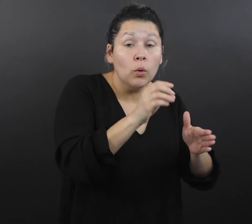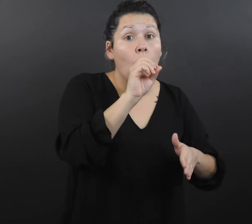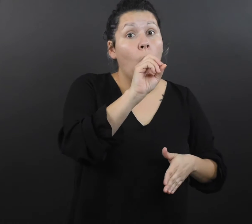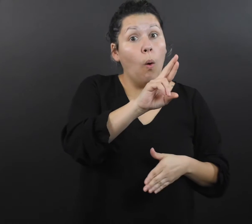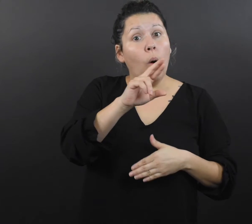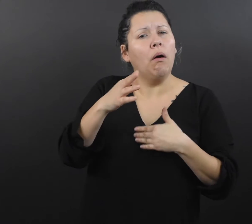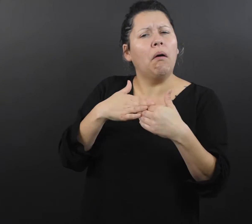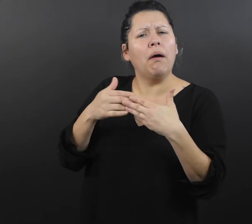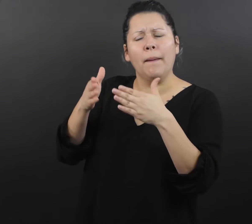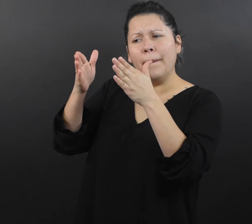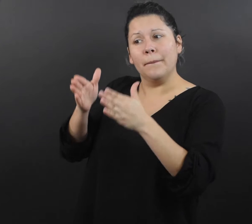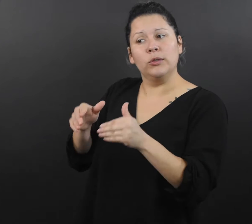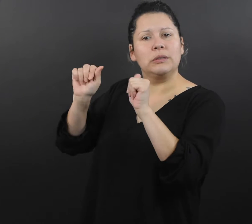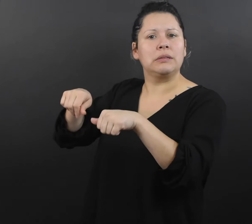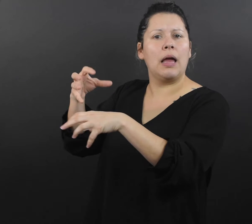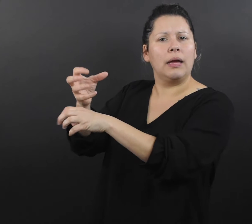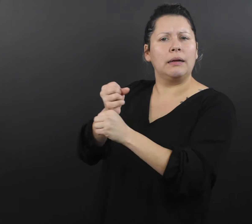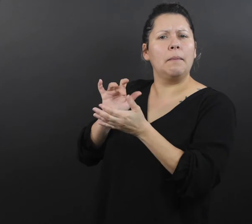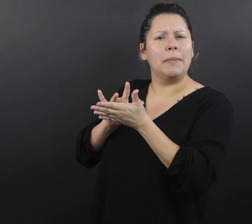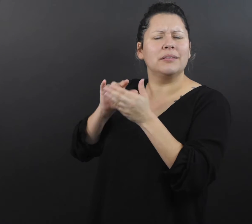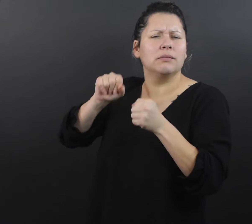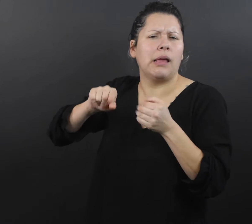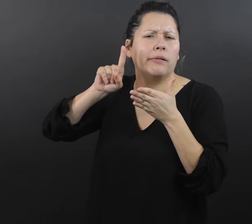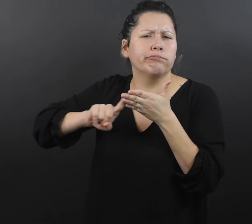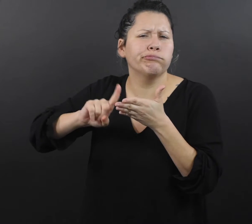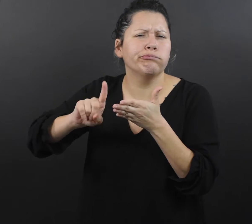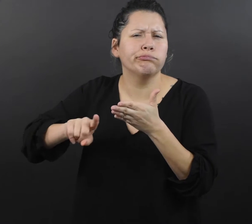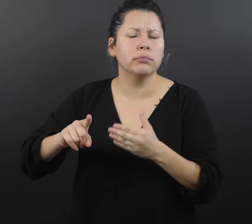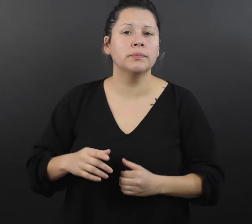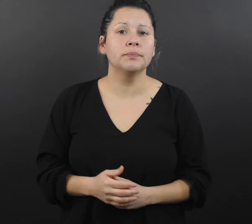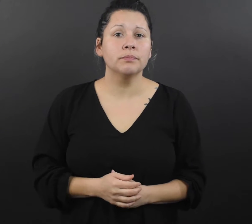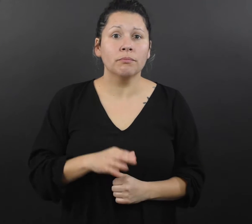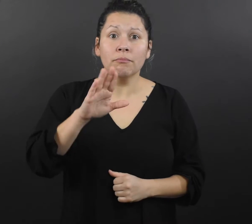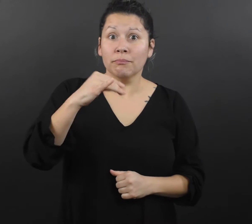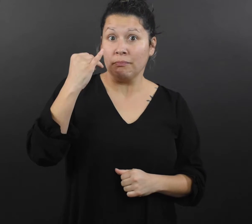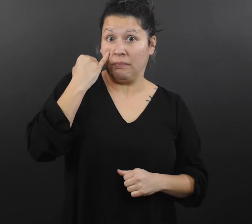able to get medication.